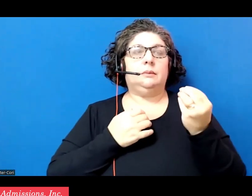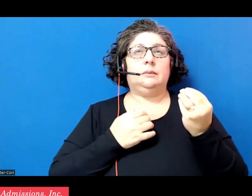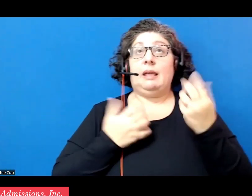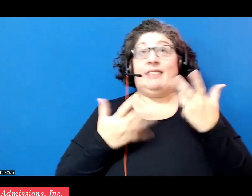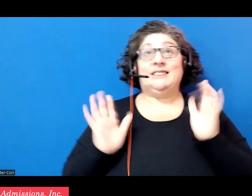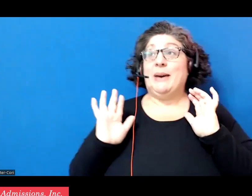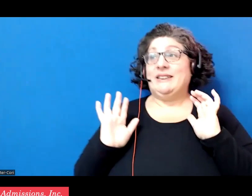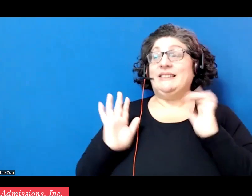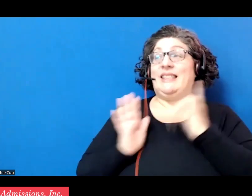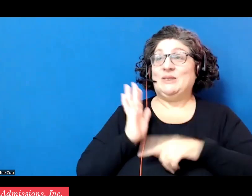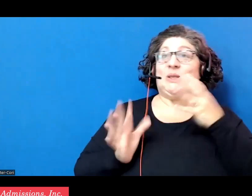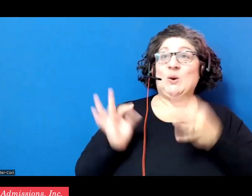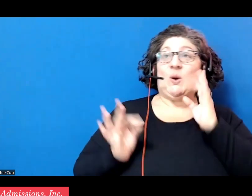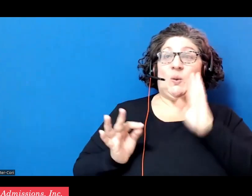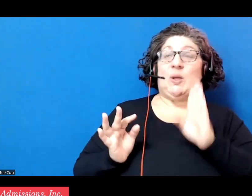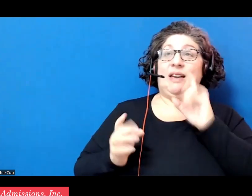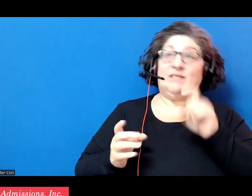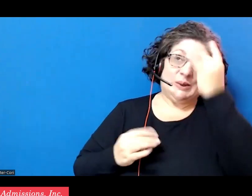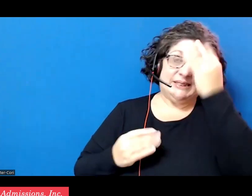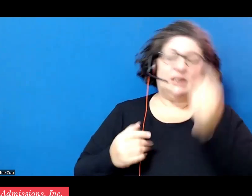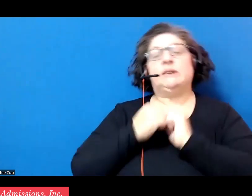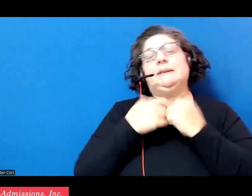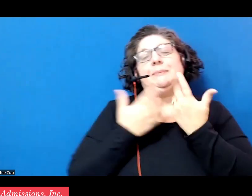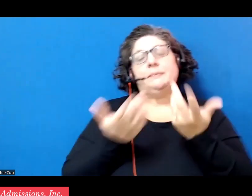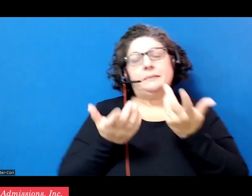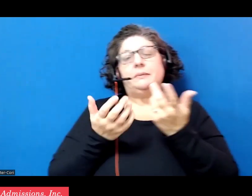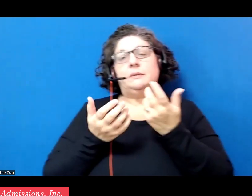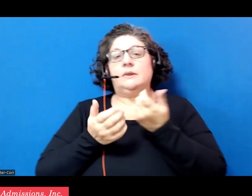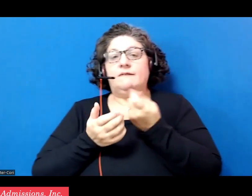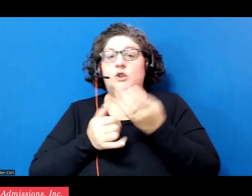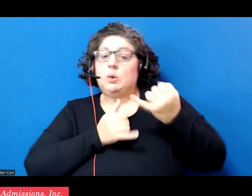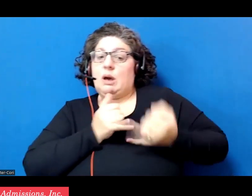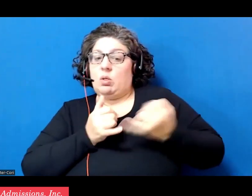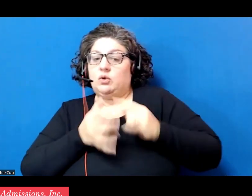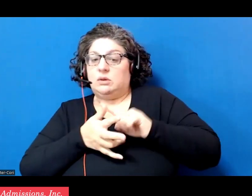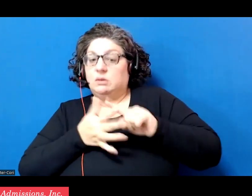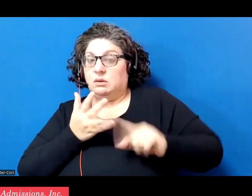That's what the Court is going to have to consider.So just a few conclusions.